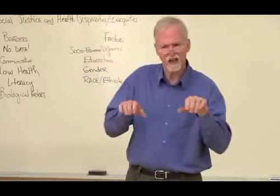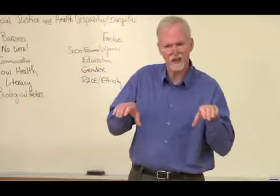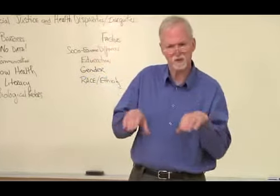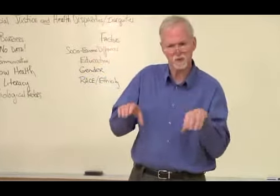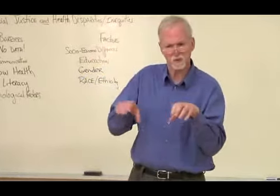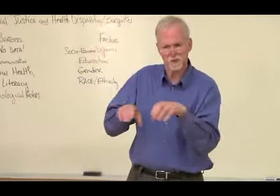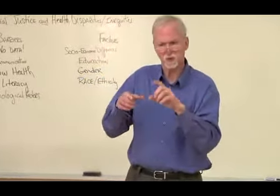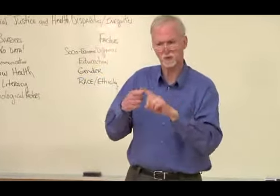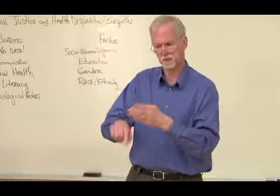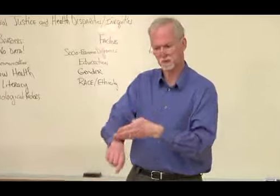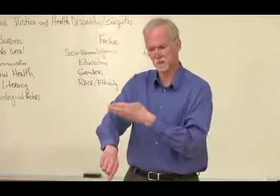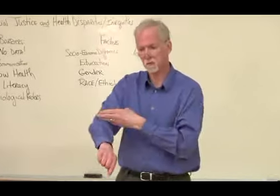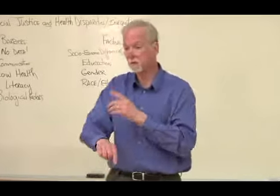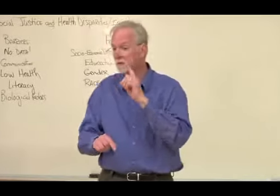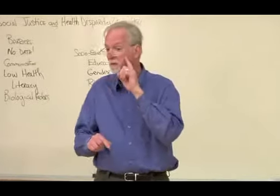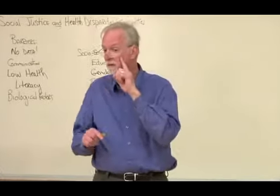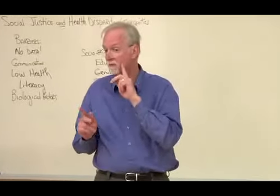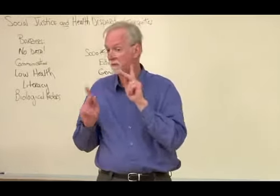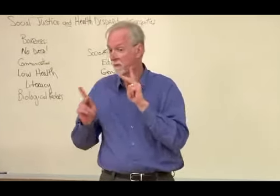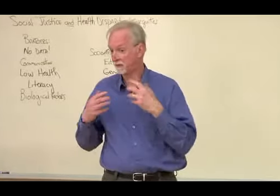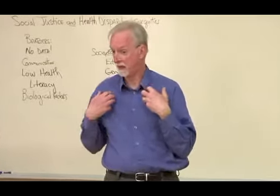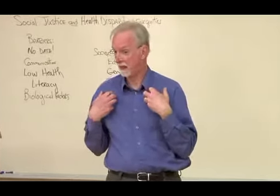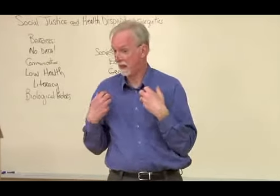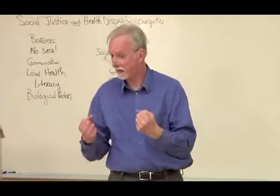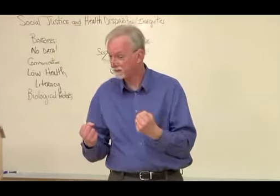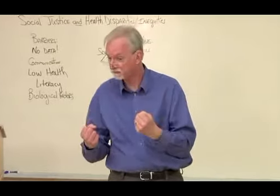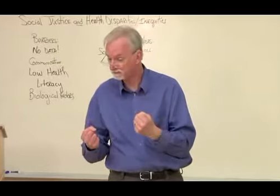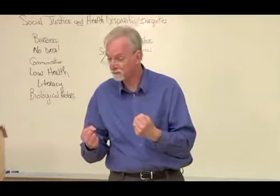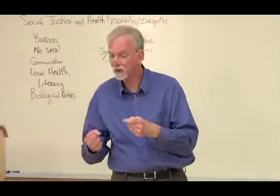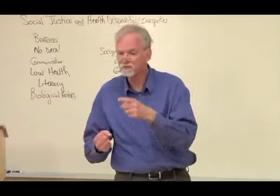to improve deaf people's health.